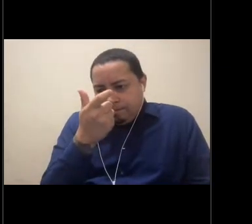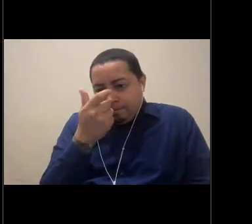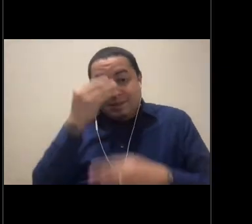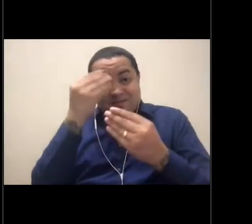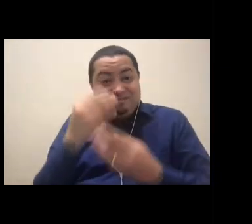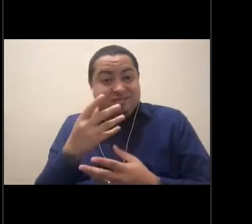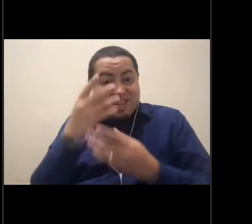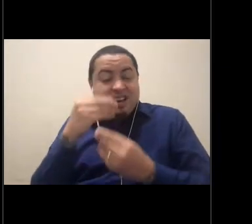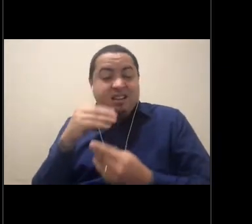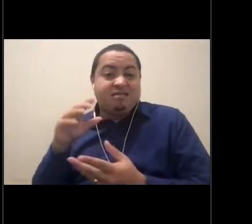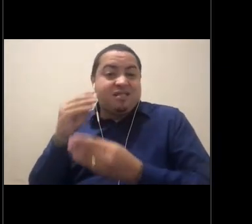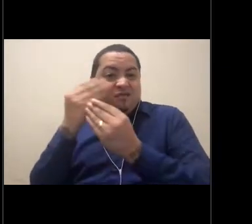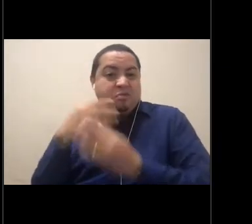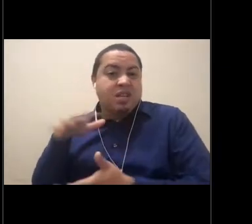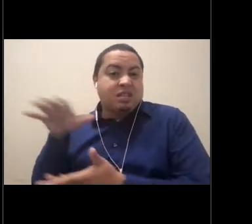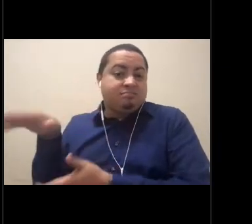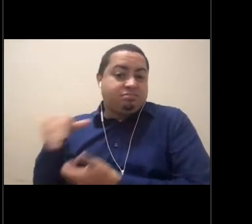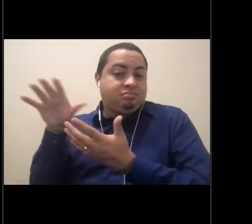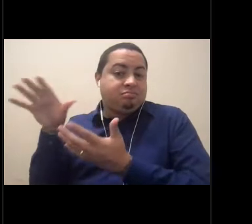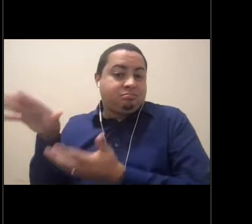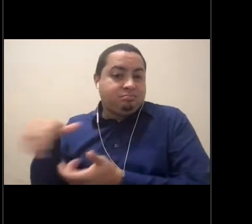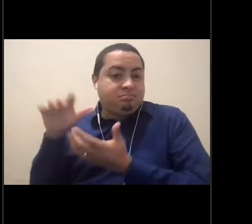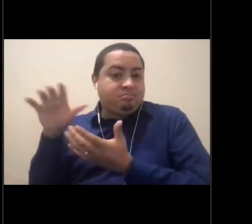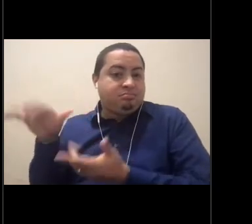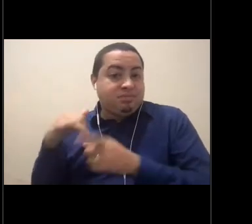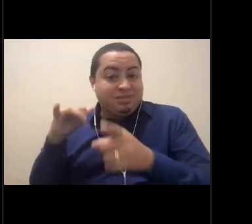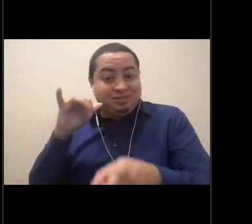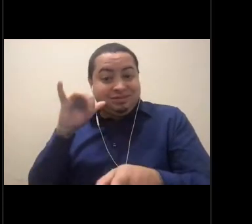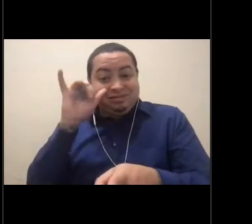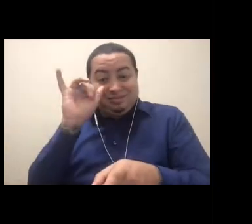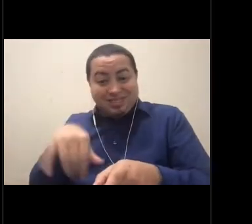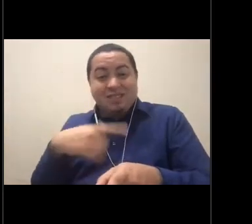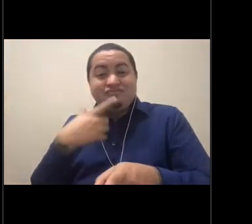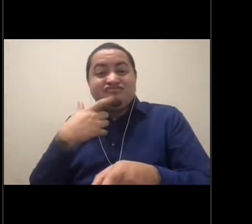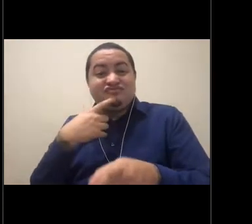And this is what I might see on one of my computer screens.